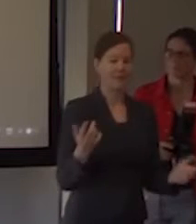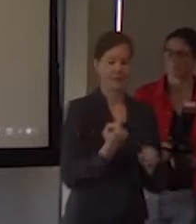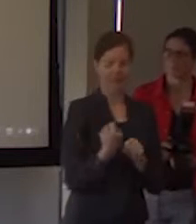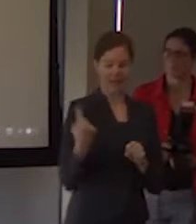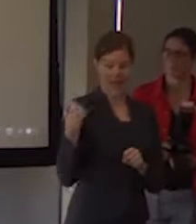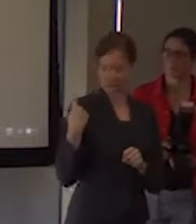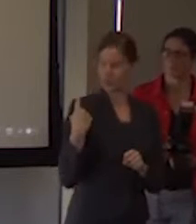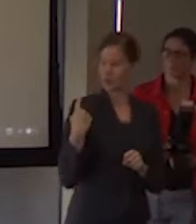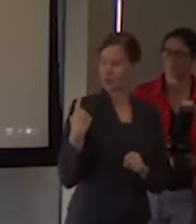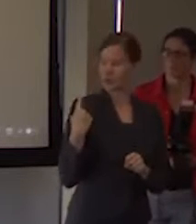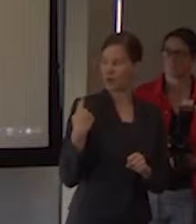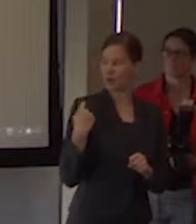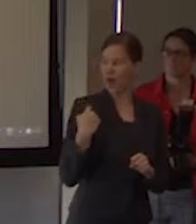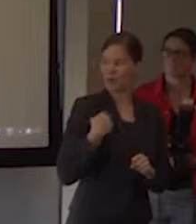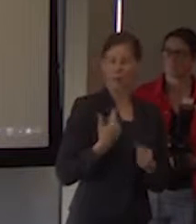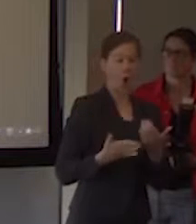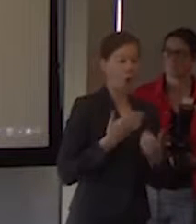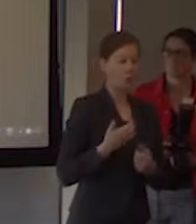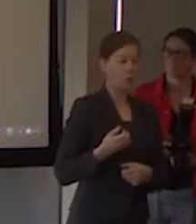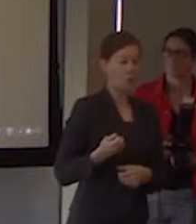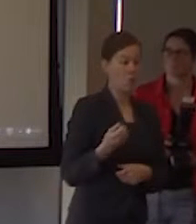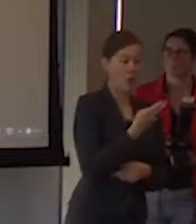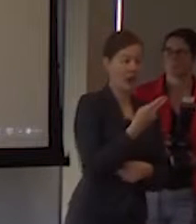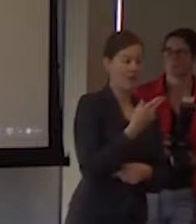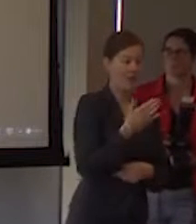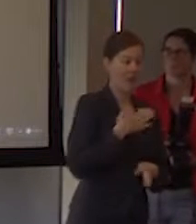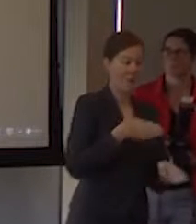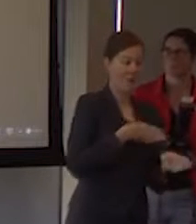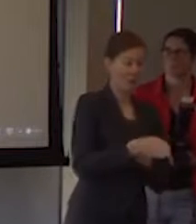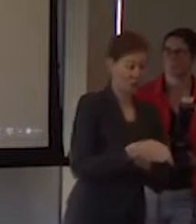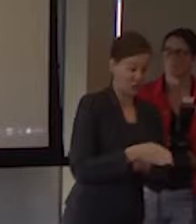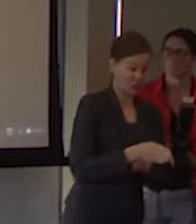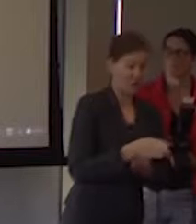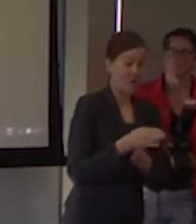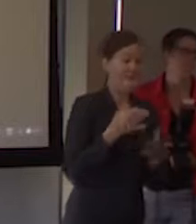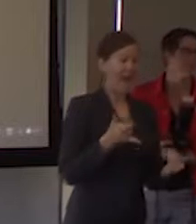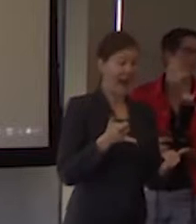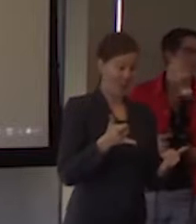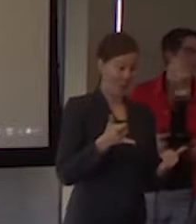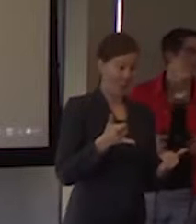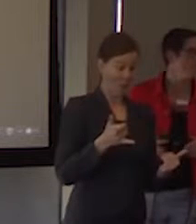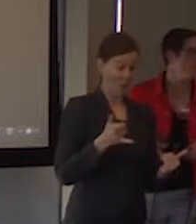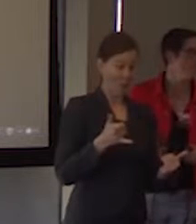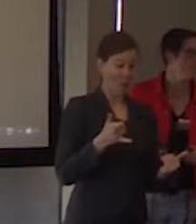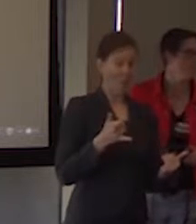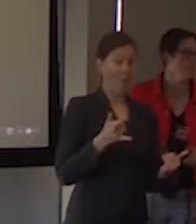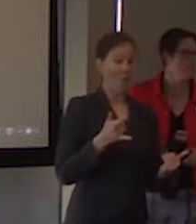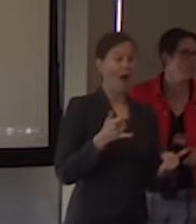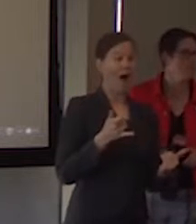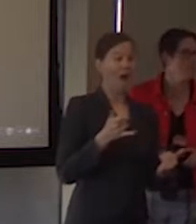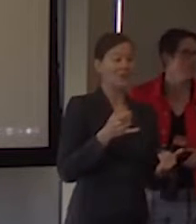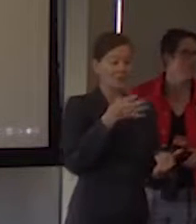I was nearly getting thrown out of my major. And this year at this time I'm an upcoming graduating senior,